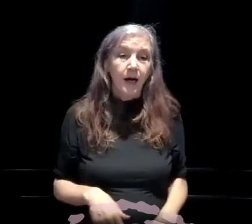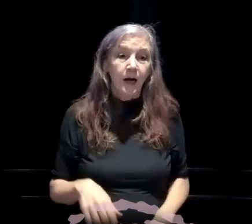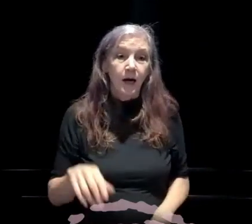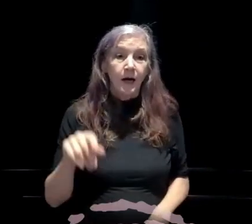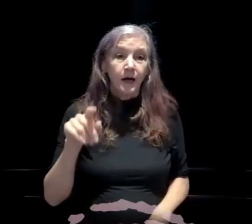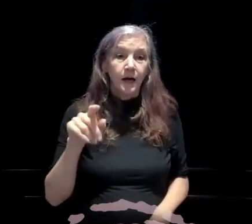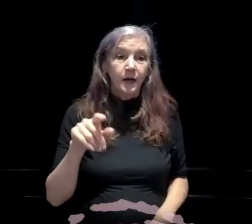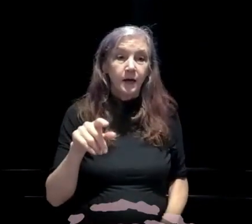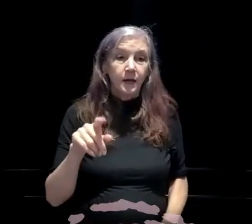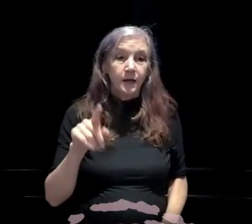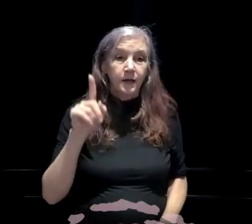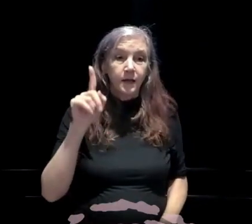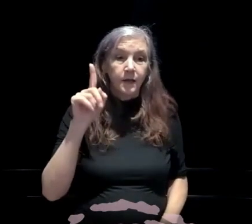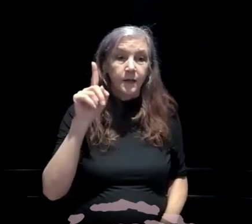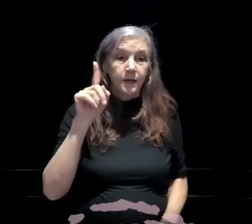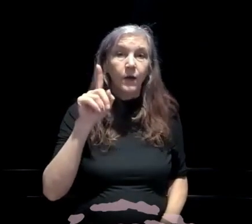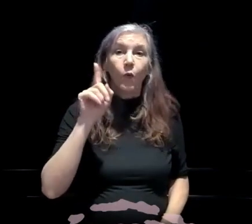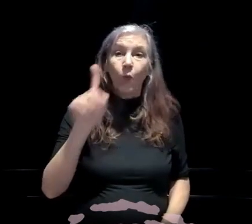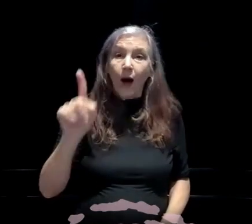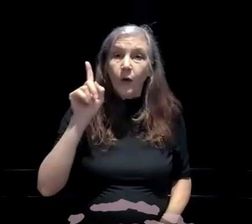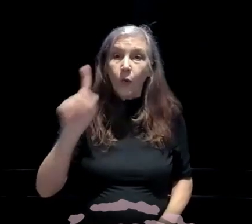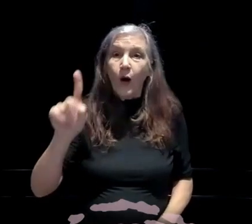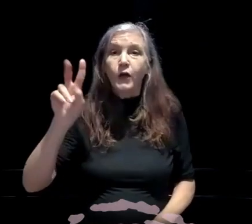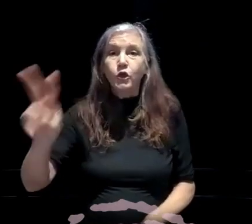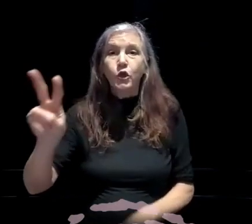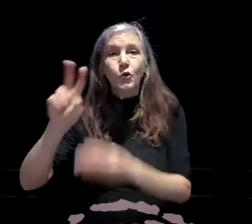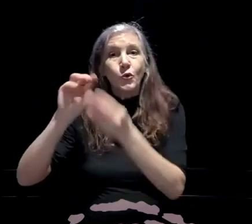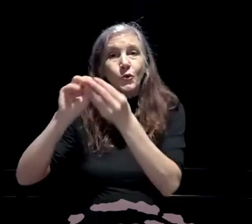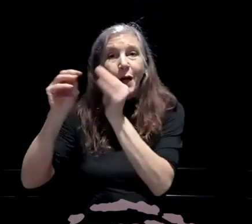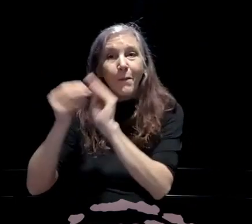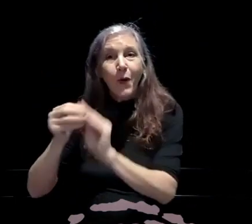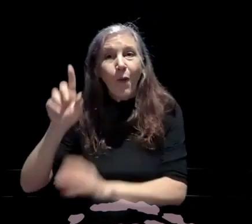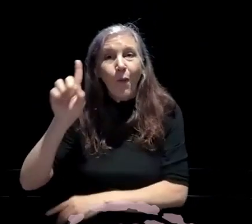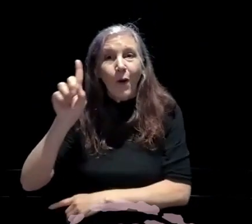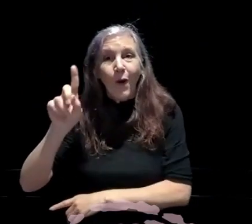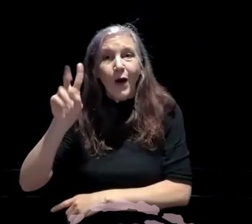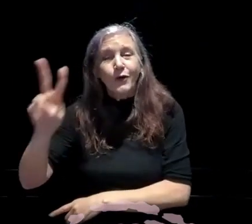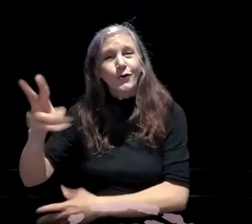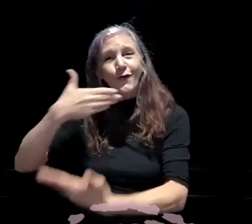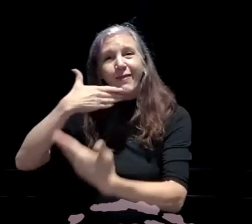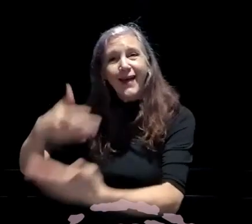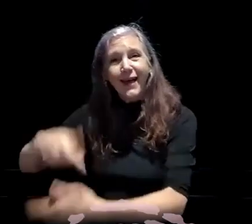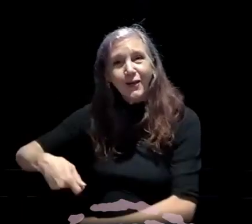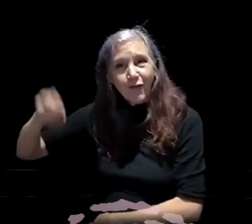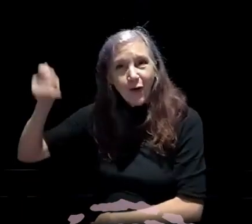2. Number one.